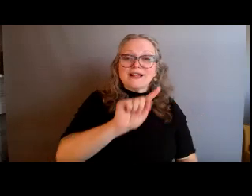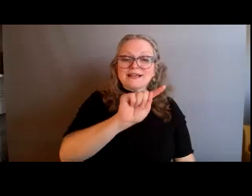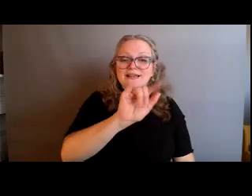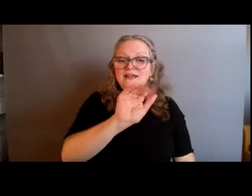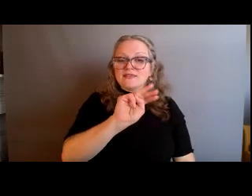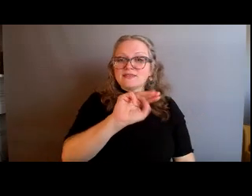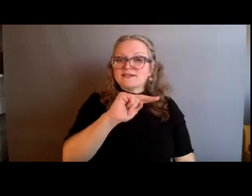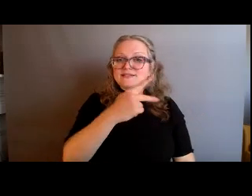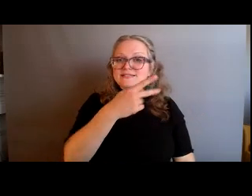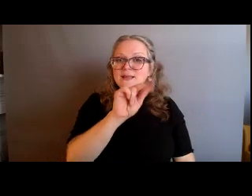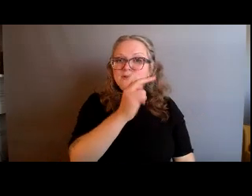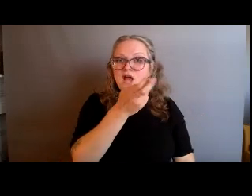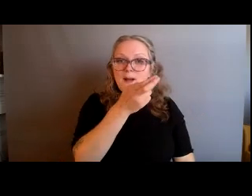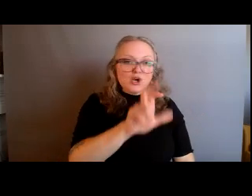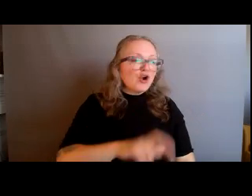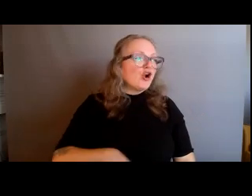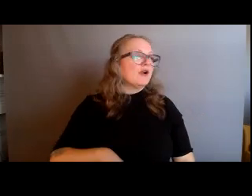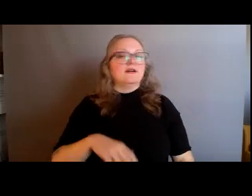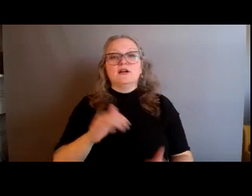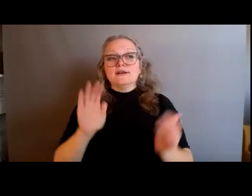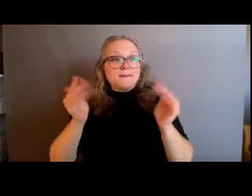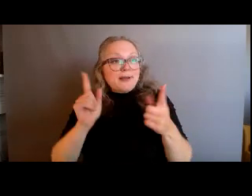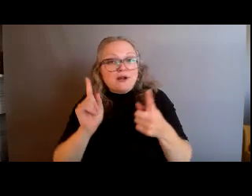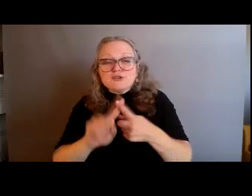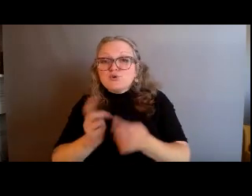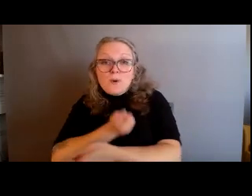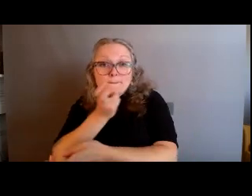with the air conduction and make sure that they're all in agreement with each other.